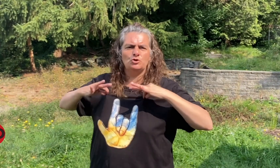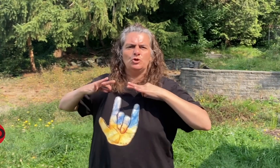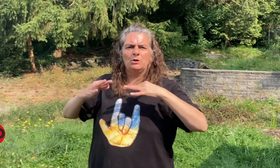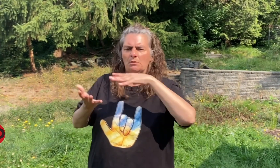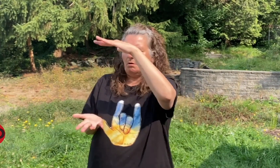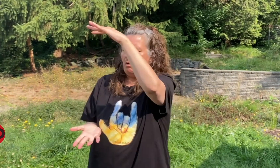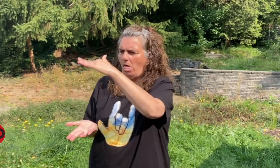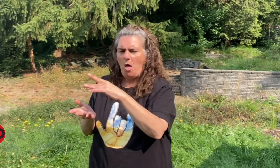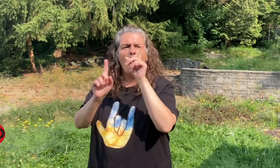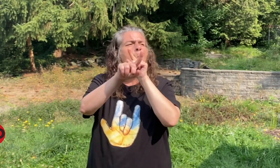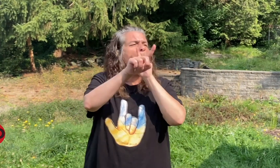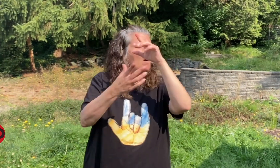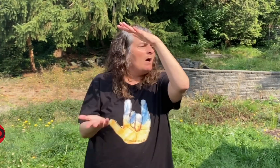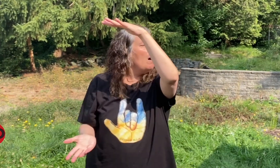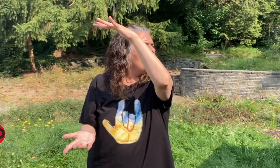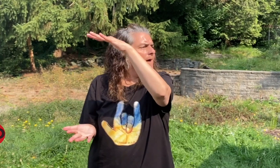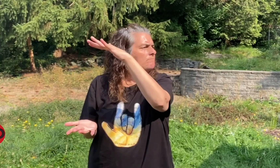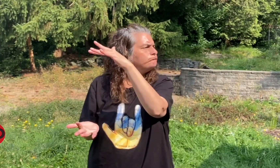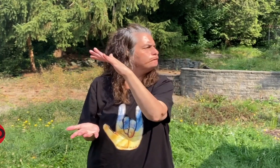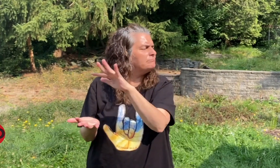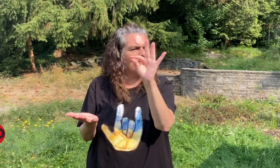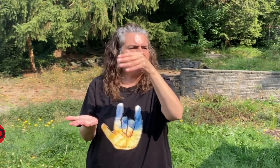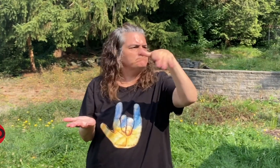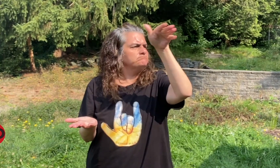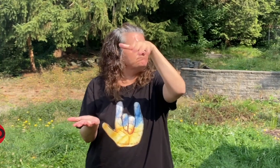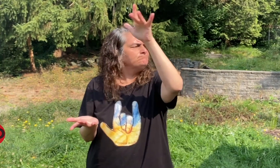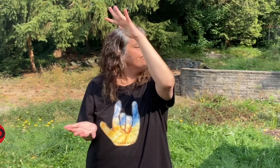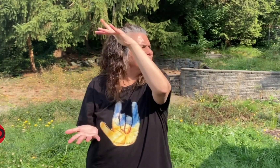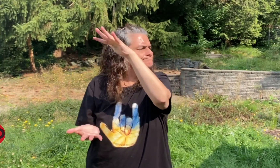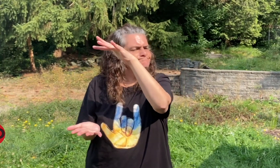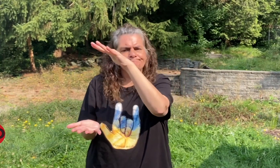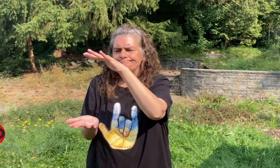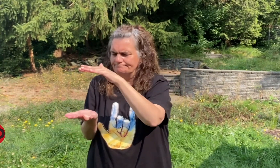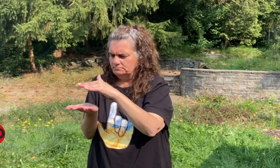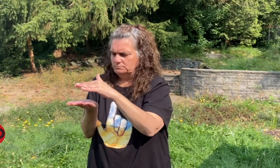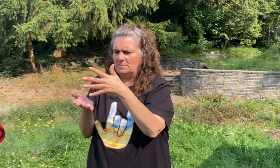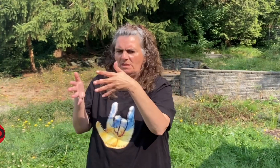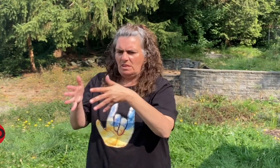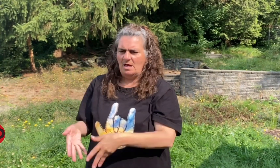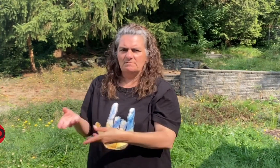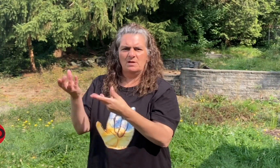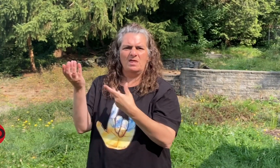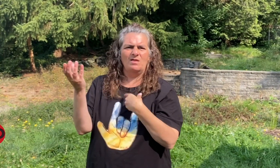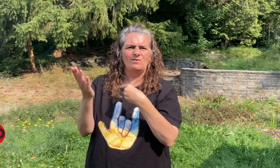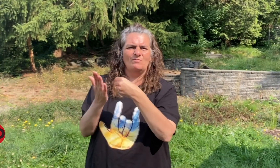supplies and ending up with leftovers if we don’t sell them all.